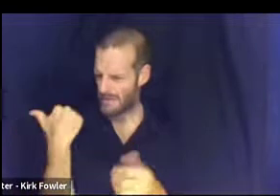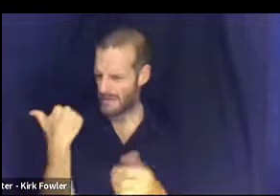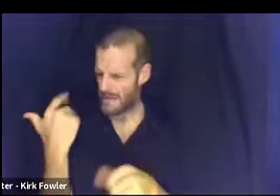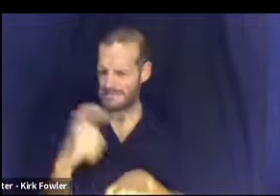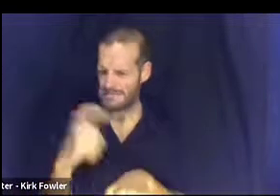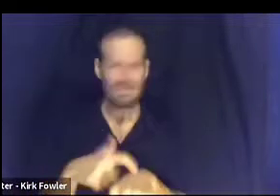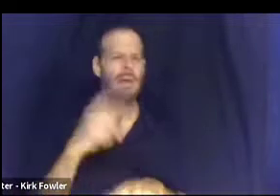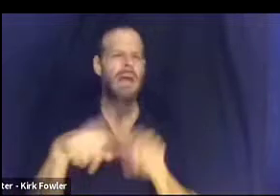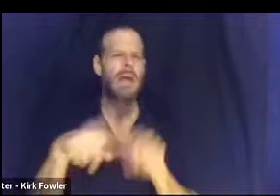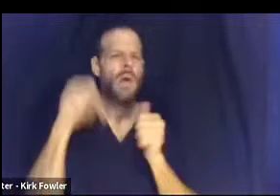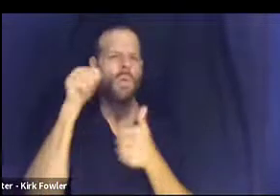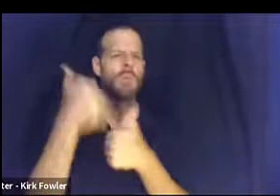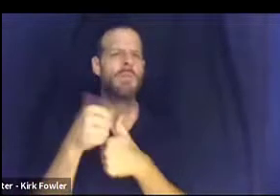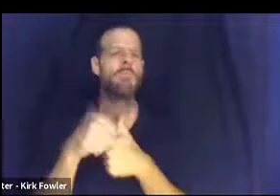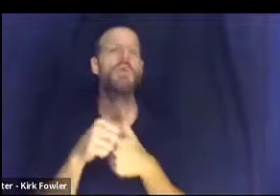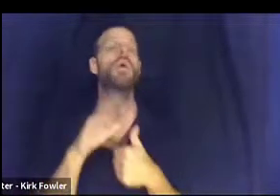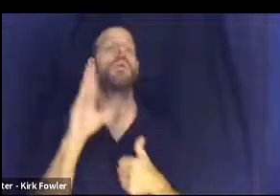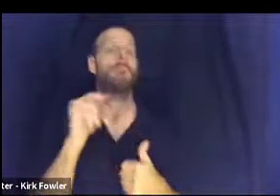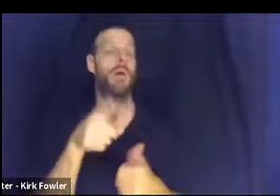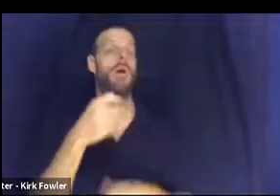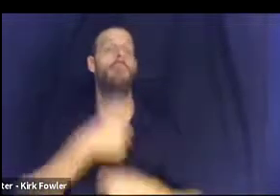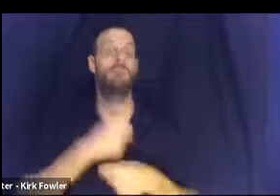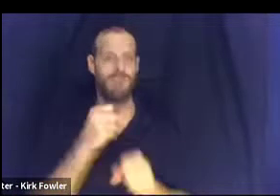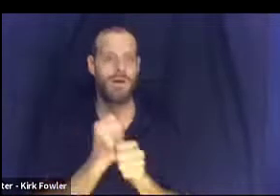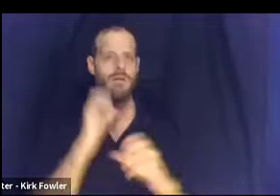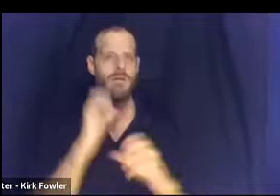We created this communication poster